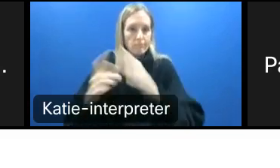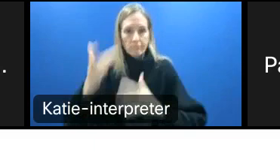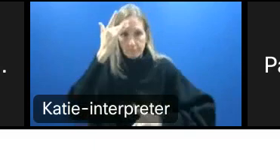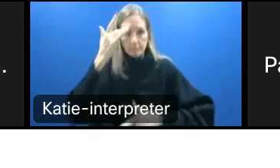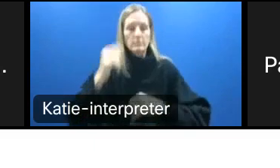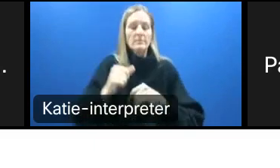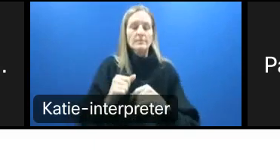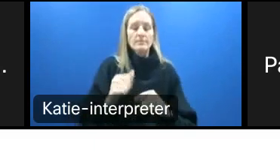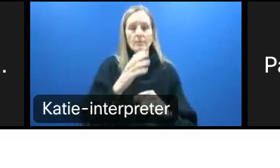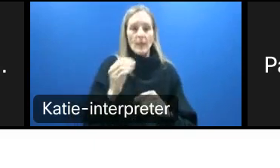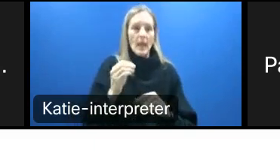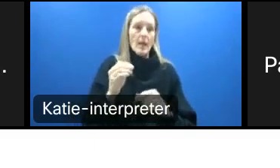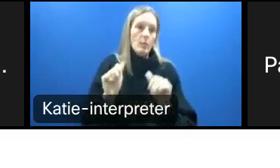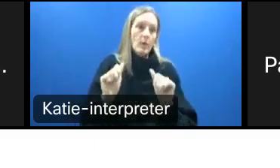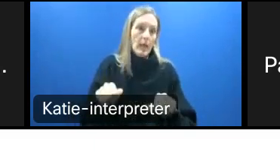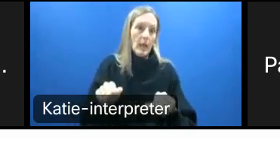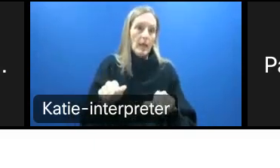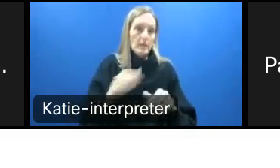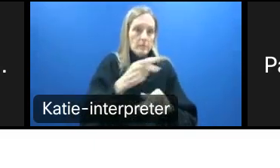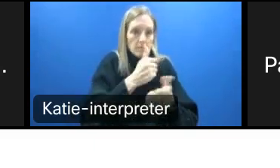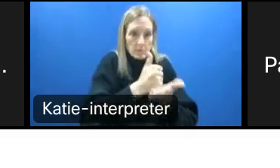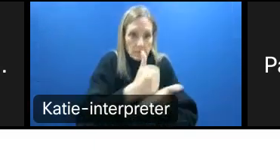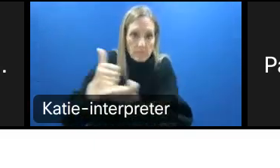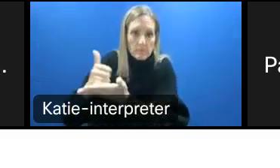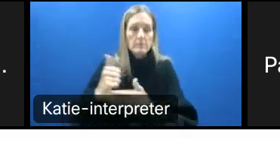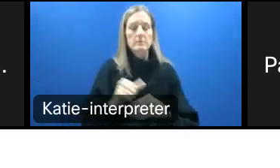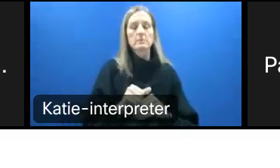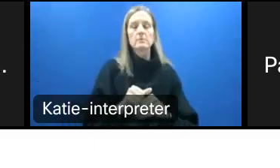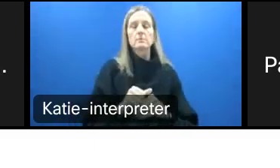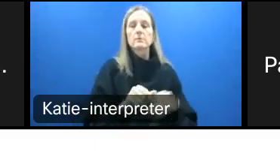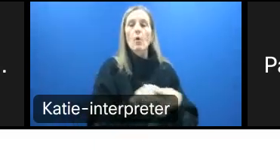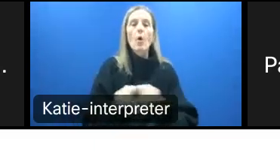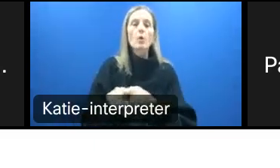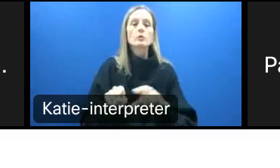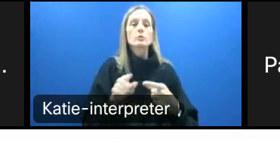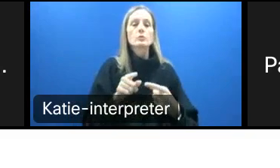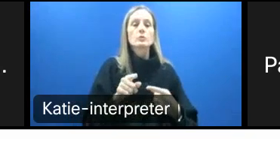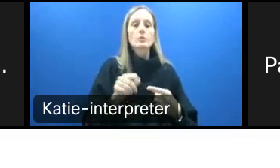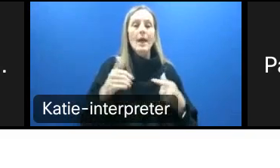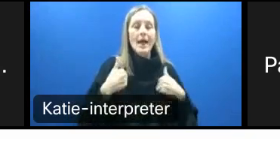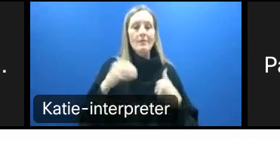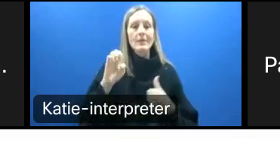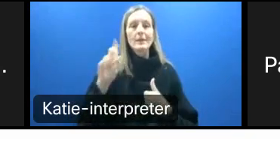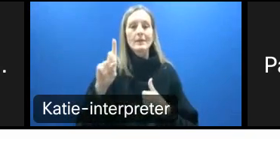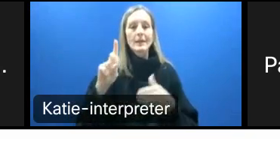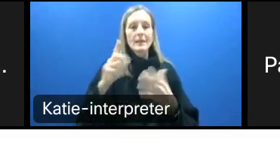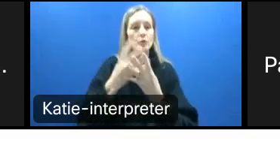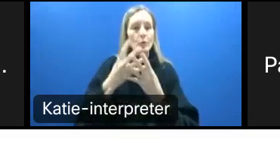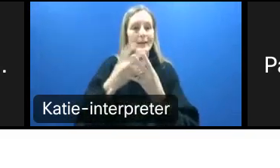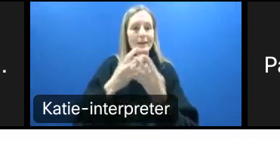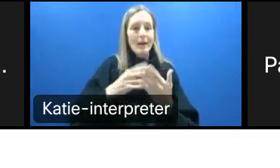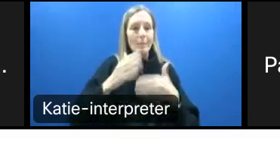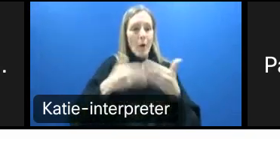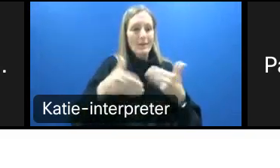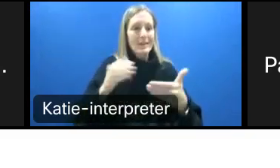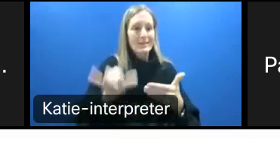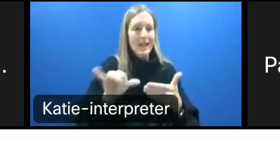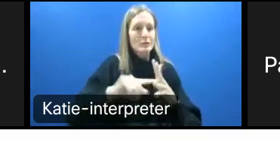We utilize the tool of having a screening process, which was launched in December 2021.